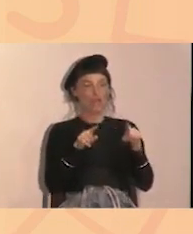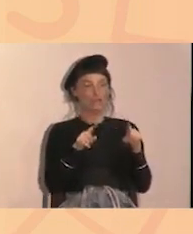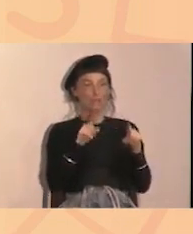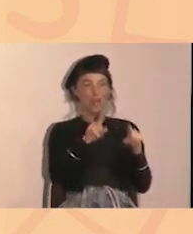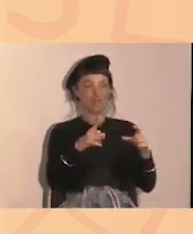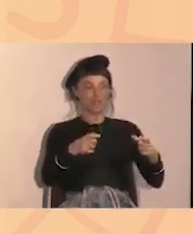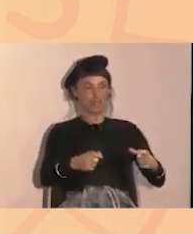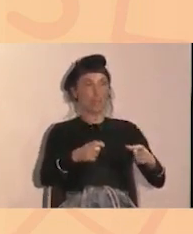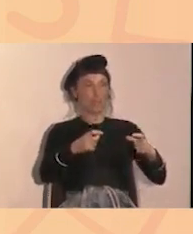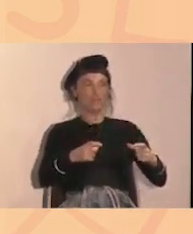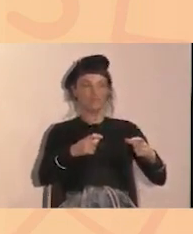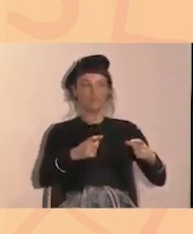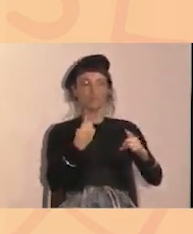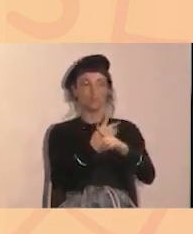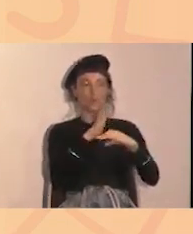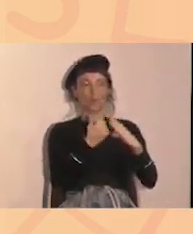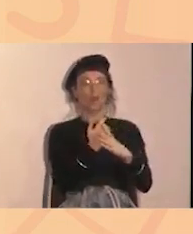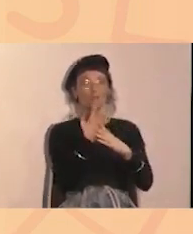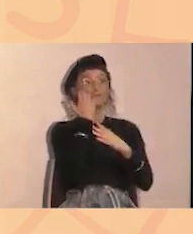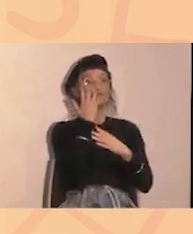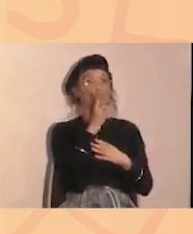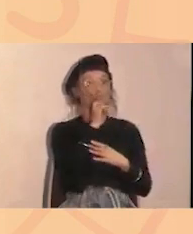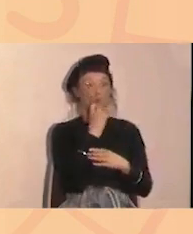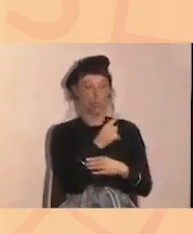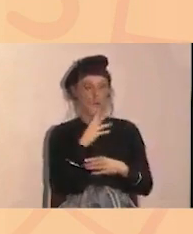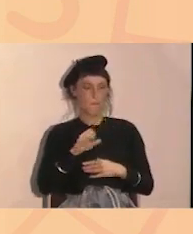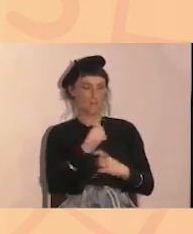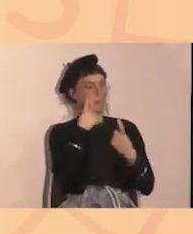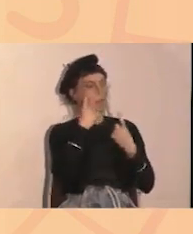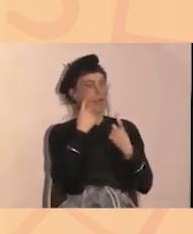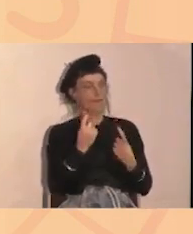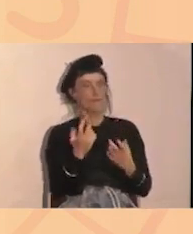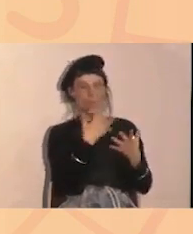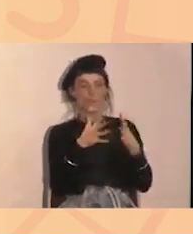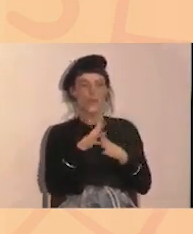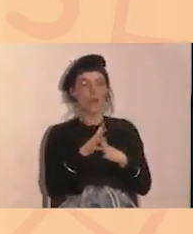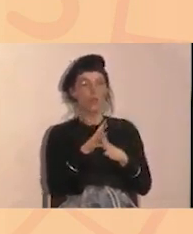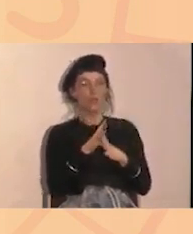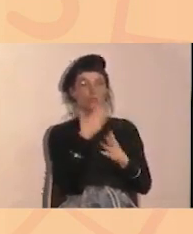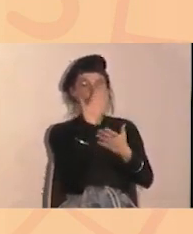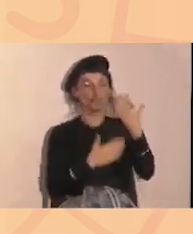Yeah, I guess that idea that we have to be careful with how we hold people's stories and look after their truths